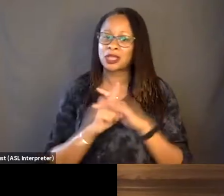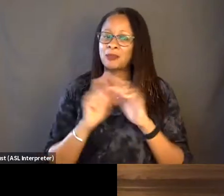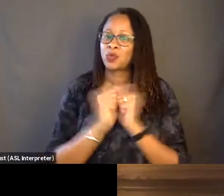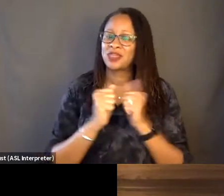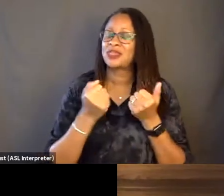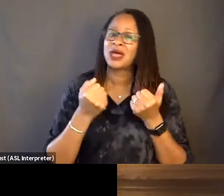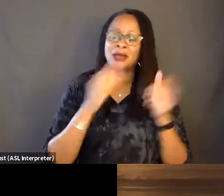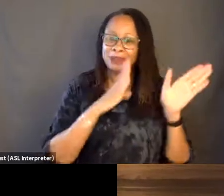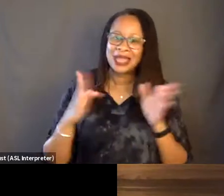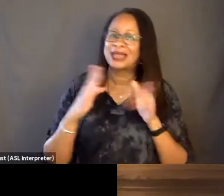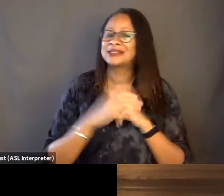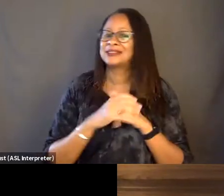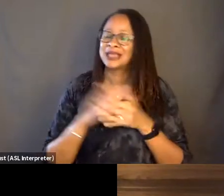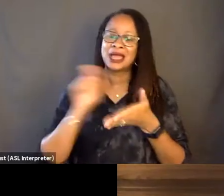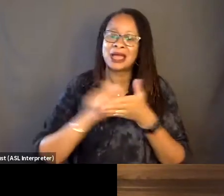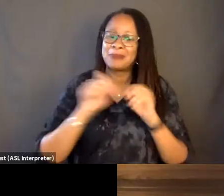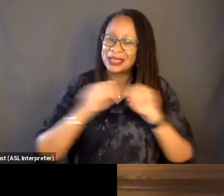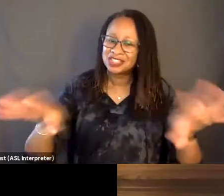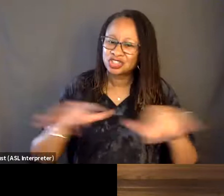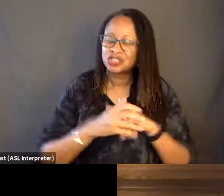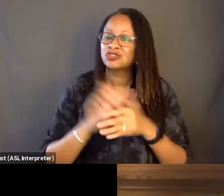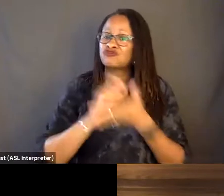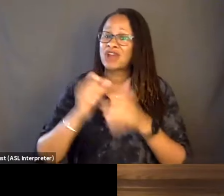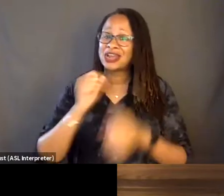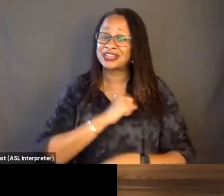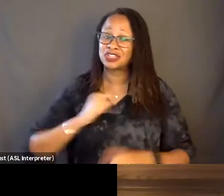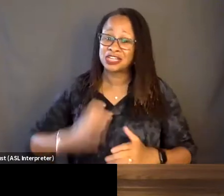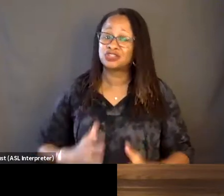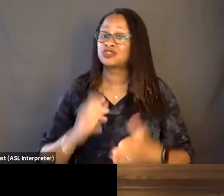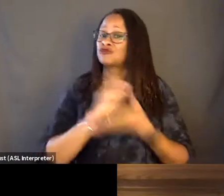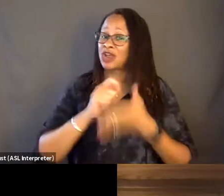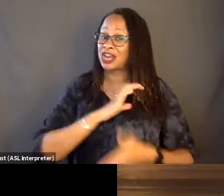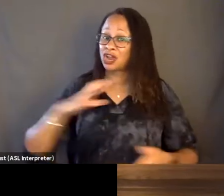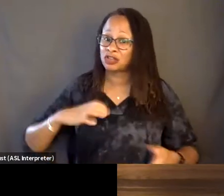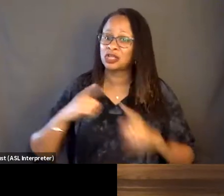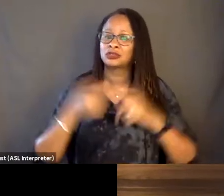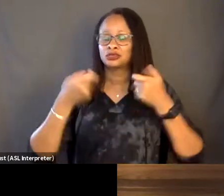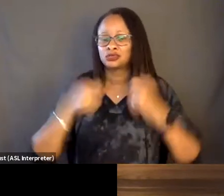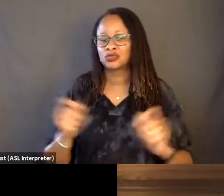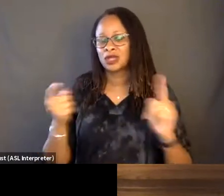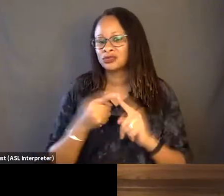and writing your congressmen, writing your senators, to try to take action.